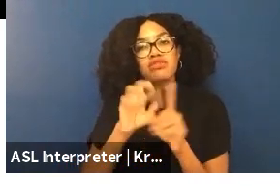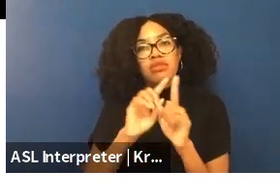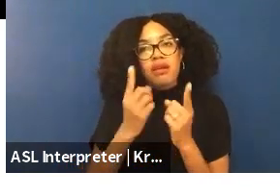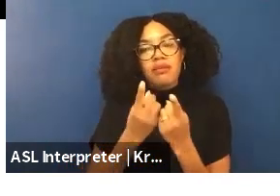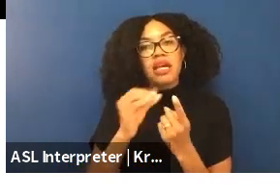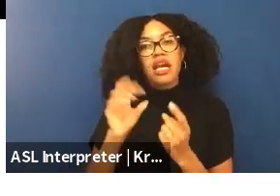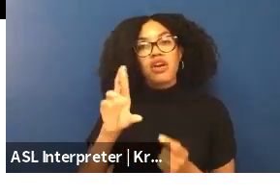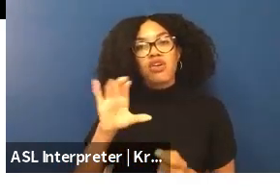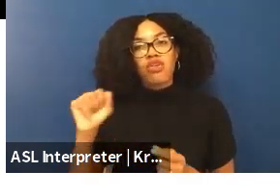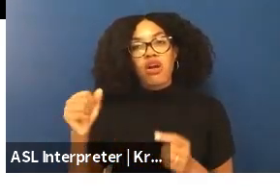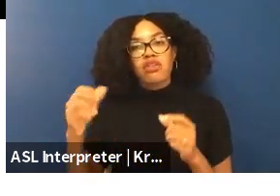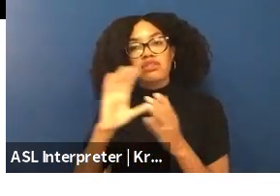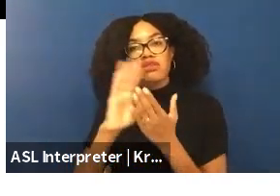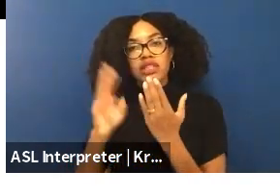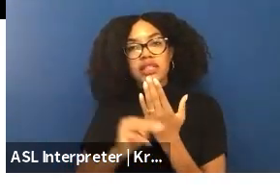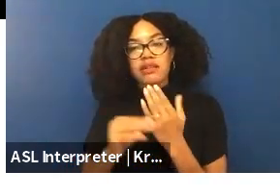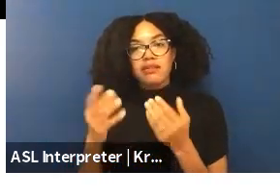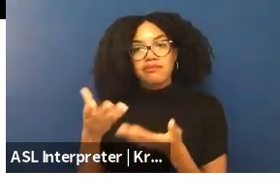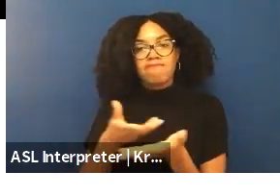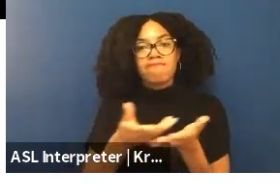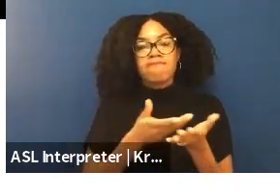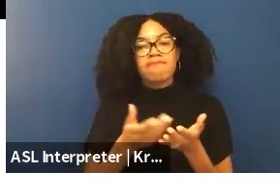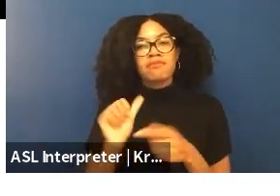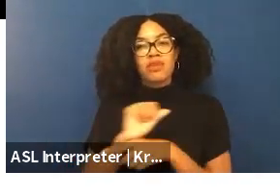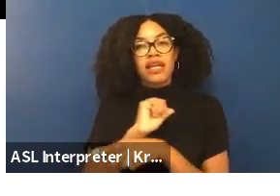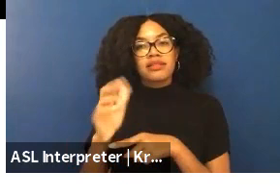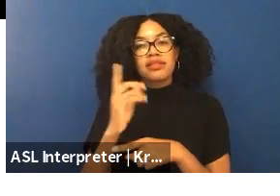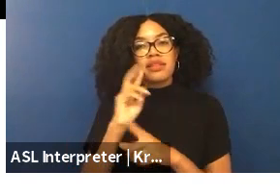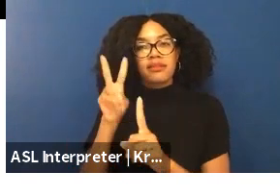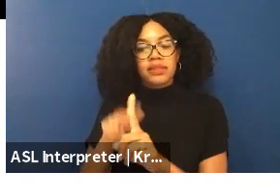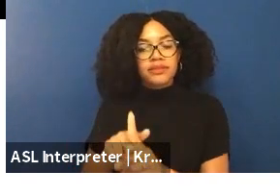creating a practice of care that is often in contrast to the practice of production or doing